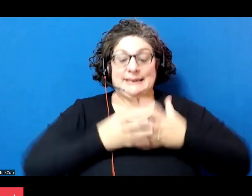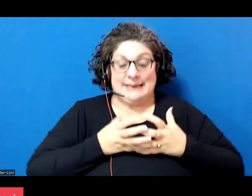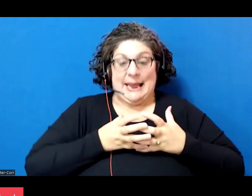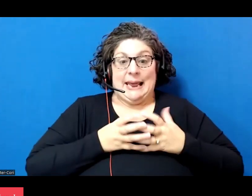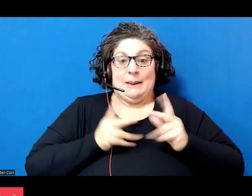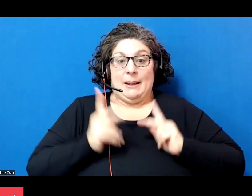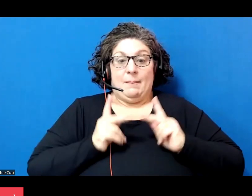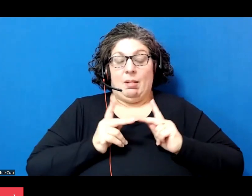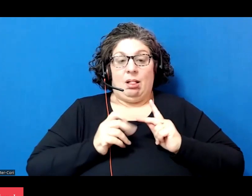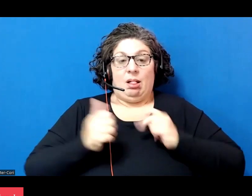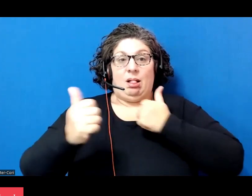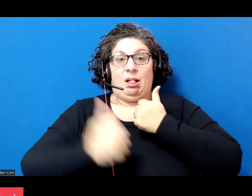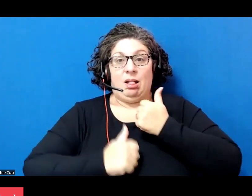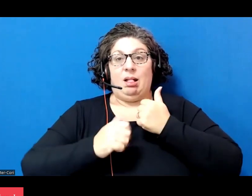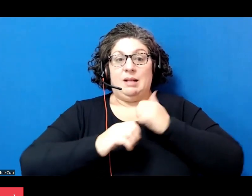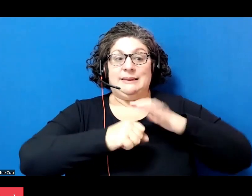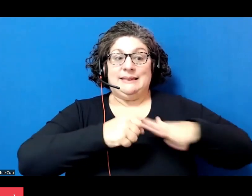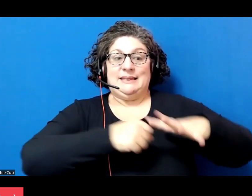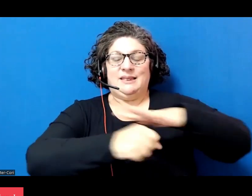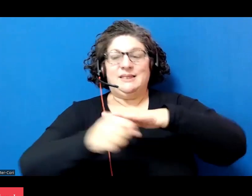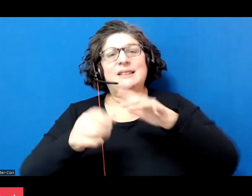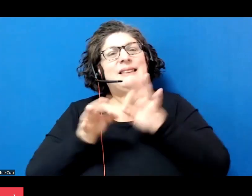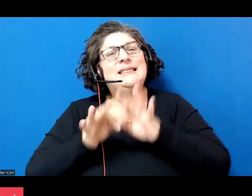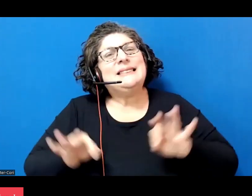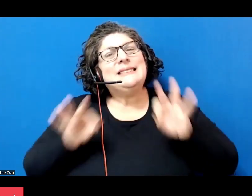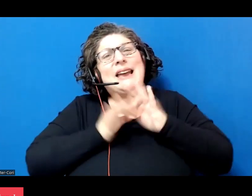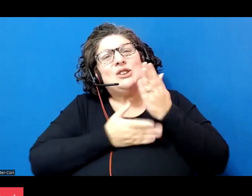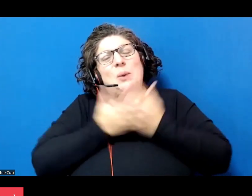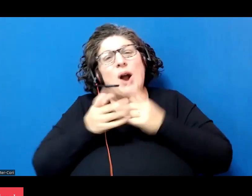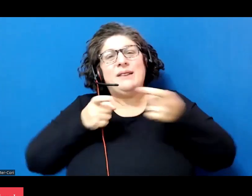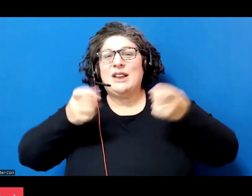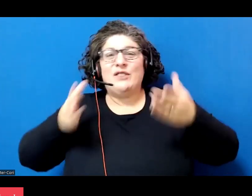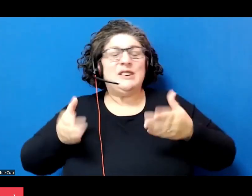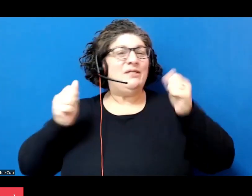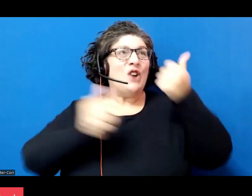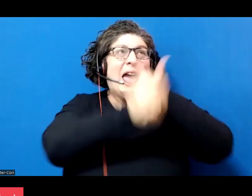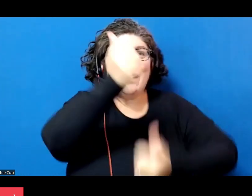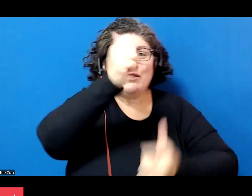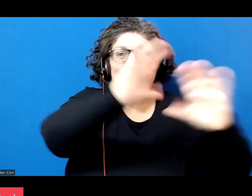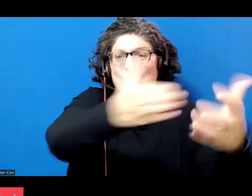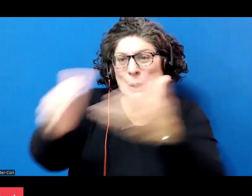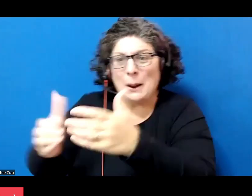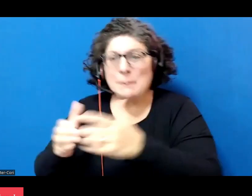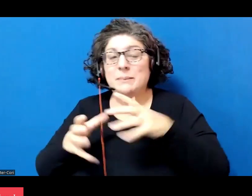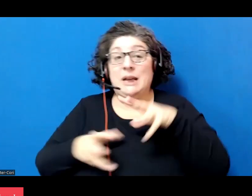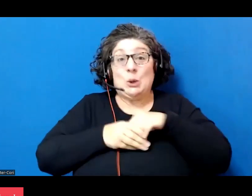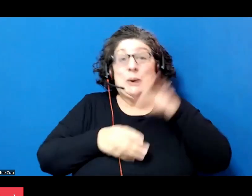subject to jurisdiction, that is an essential part of sovereignty for every people, including native people.